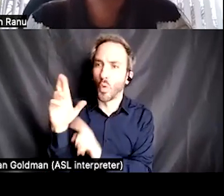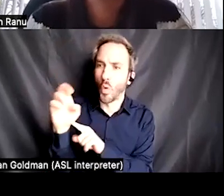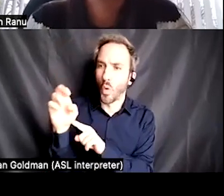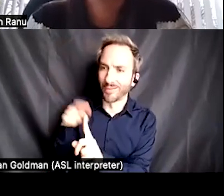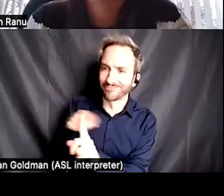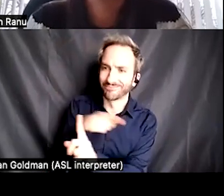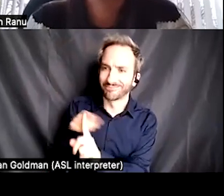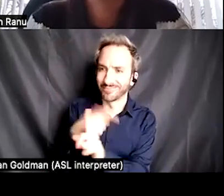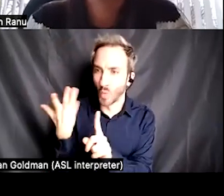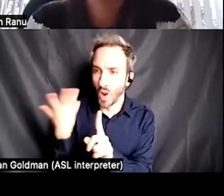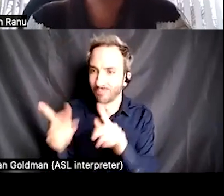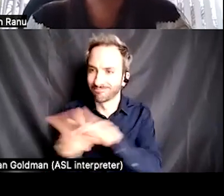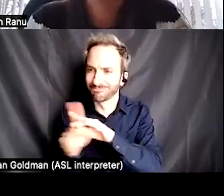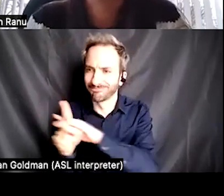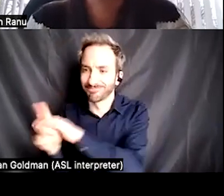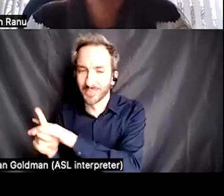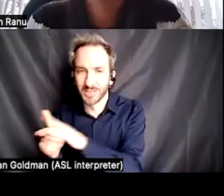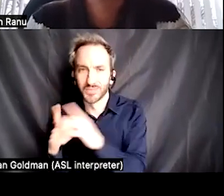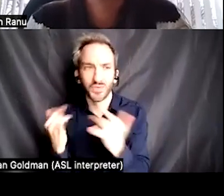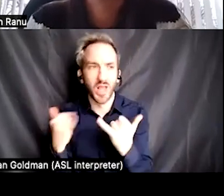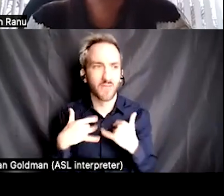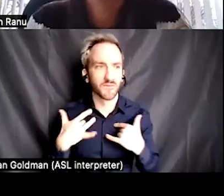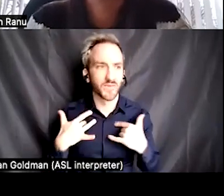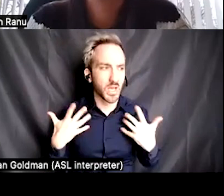I think we're gonna throw it to the audience now for questions.